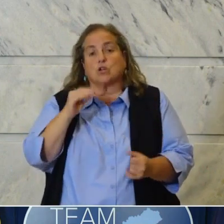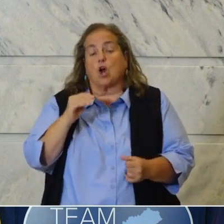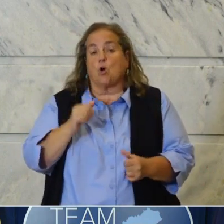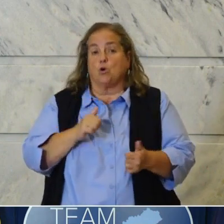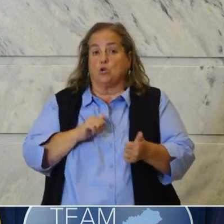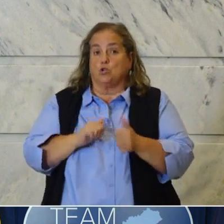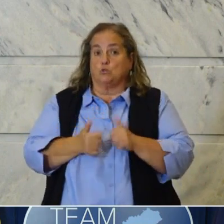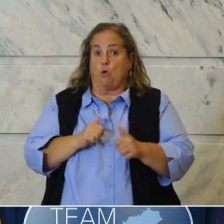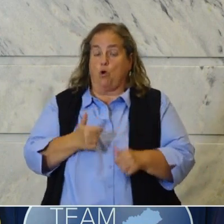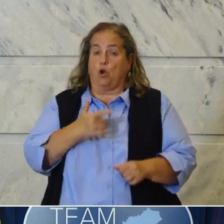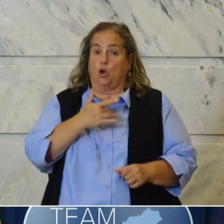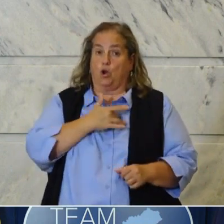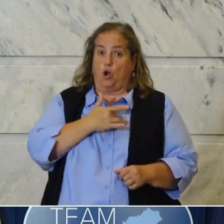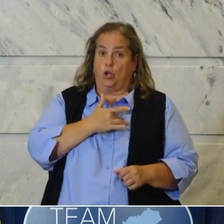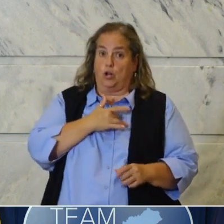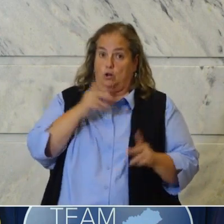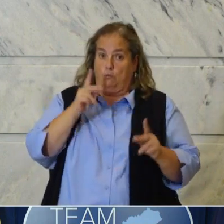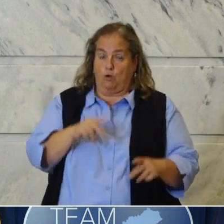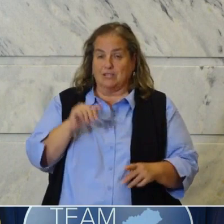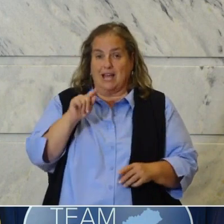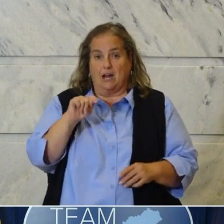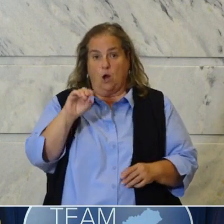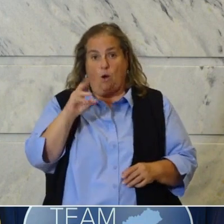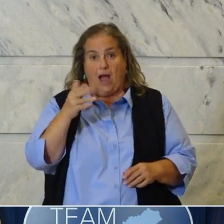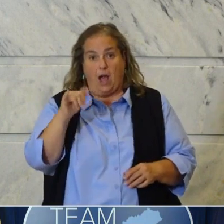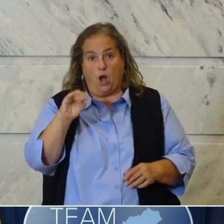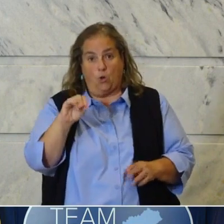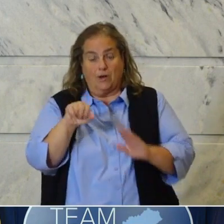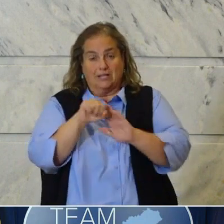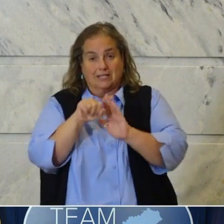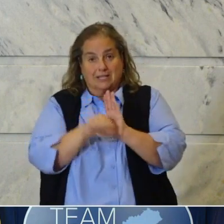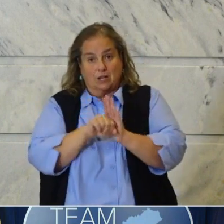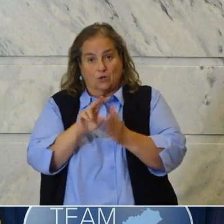Ohio State University shared within the last couple weeks that they think that